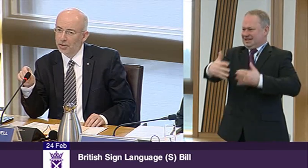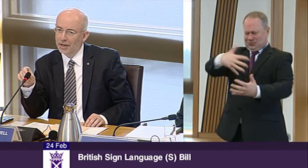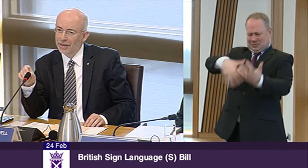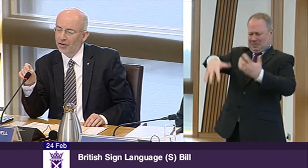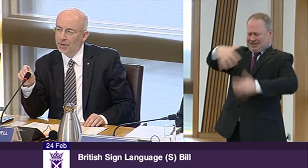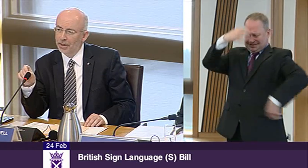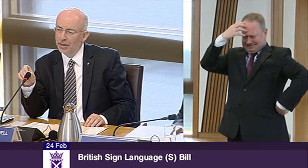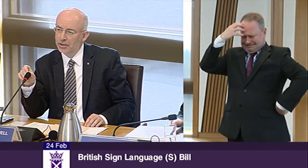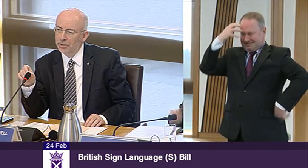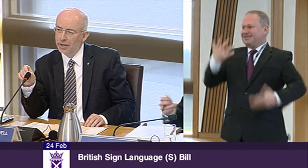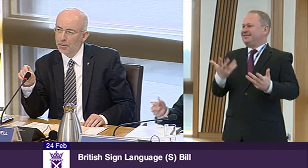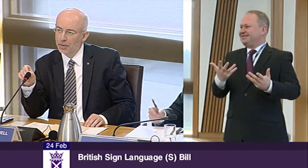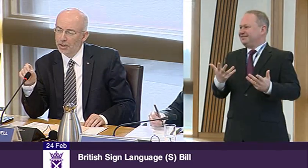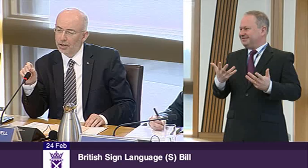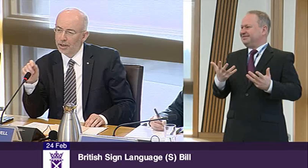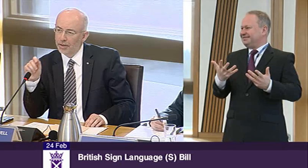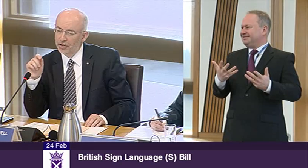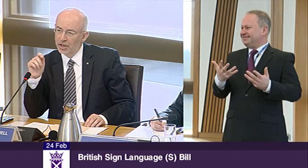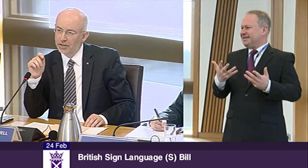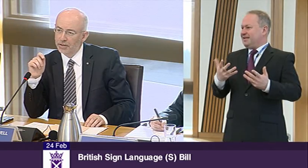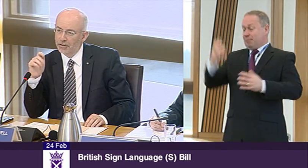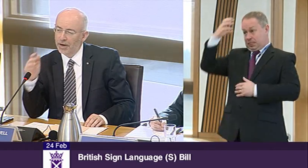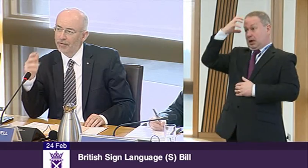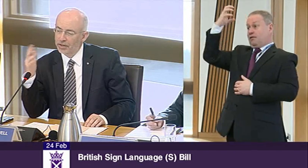That to me is a complicated way to do it and I think that the Government agrees. It has